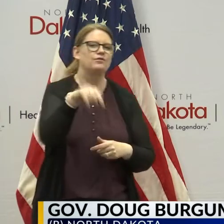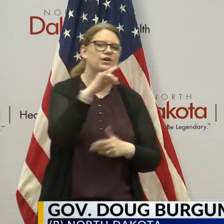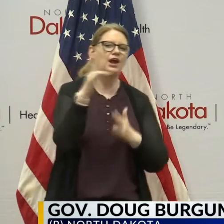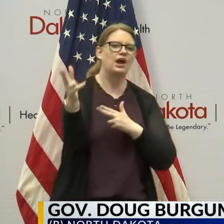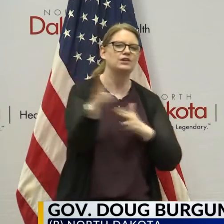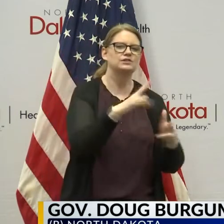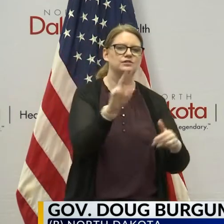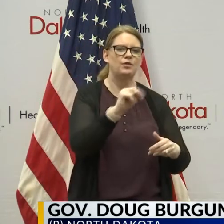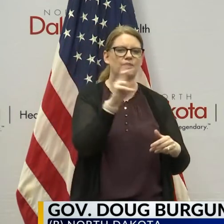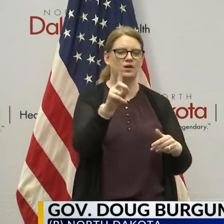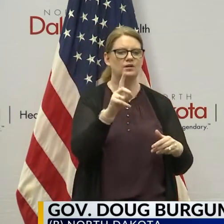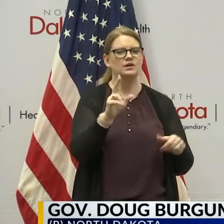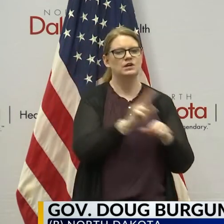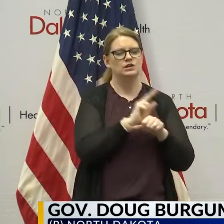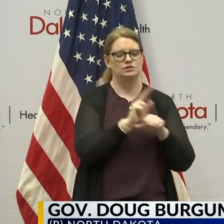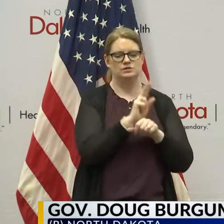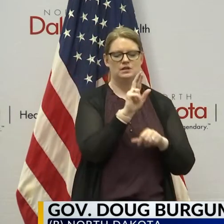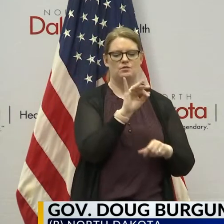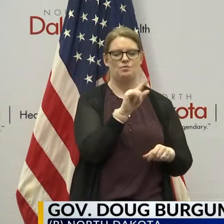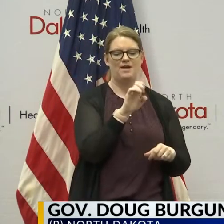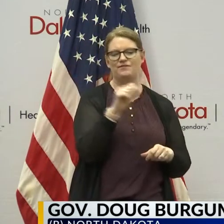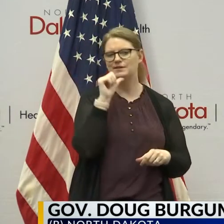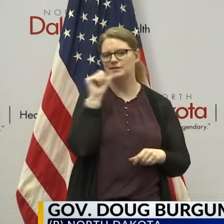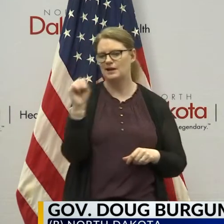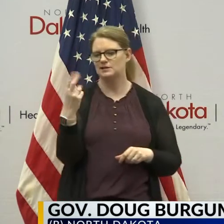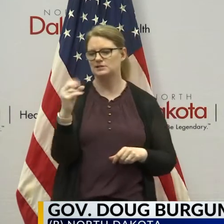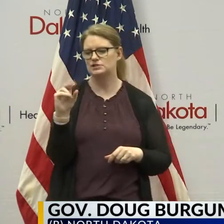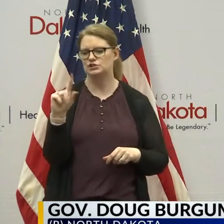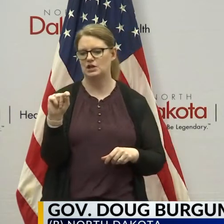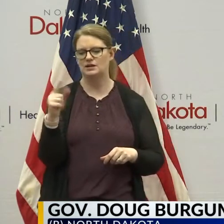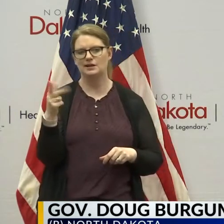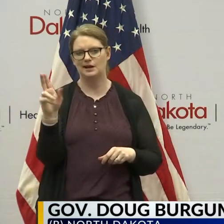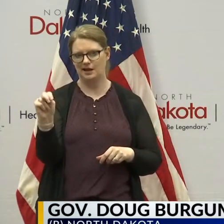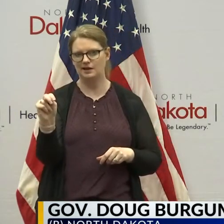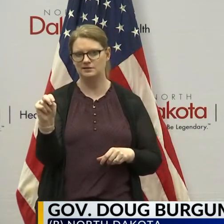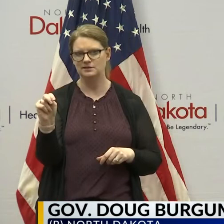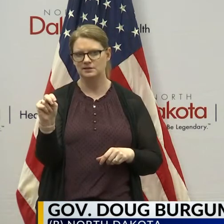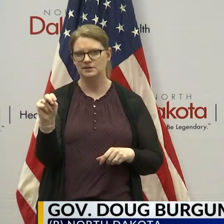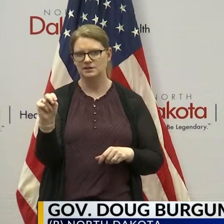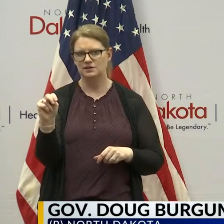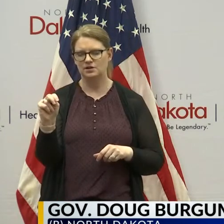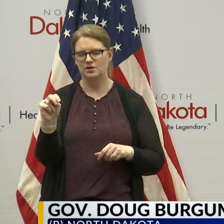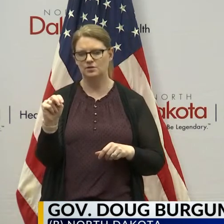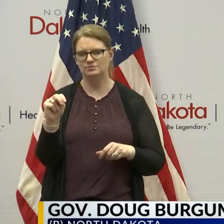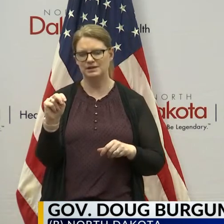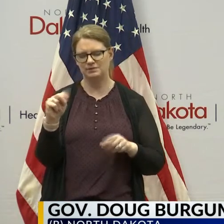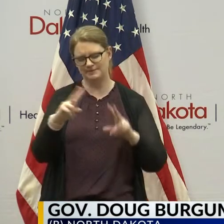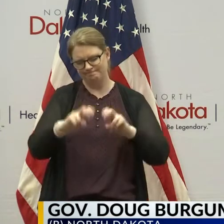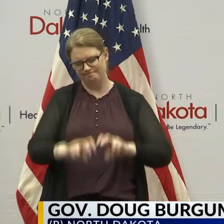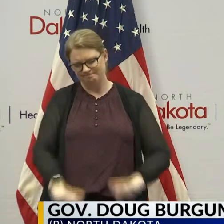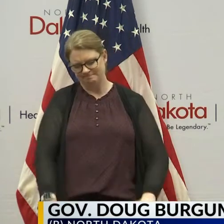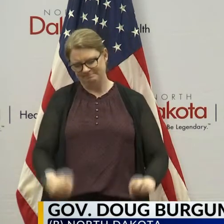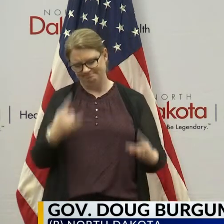PEOPLE SAID WE ARE USING A SCALPEL NOT A SLEDGEHAMMER. FOR THOSE HUNTERS IN NORTH DAKOTA KNOW THAT WE ARE USING A